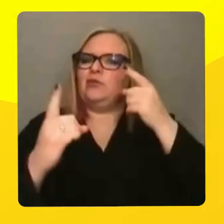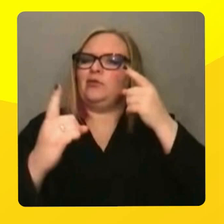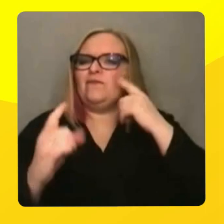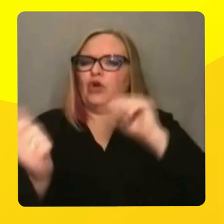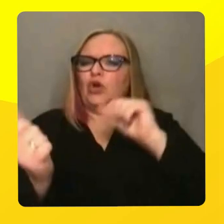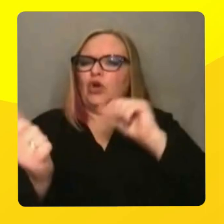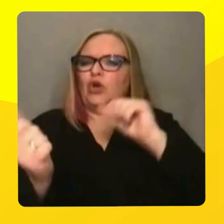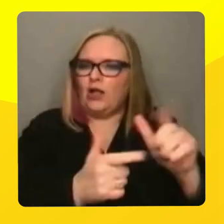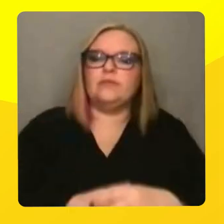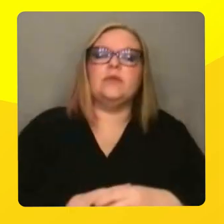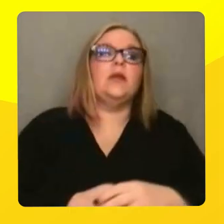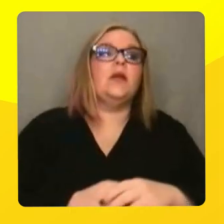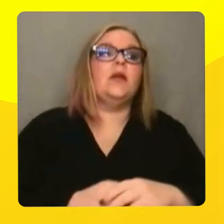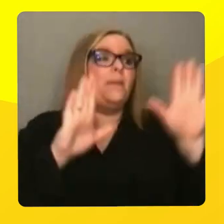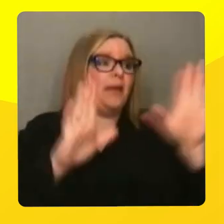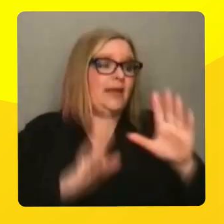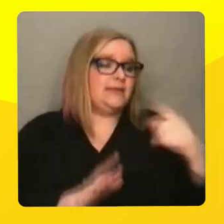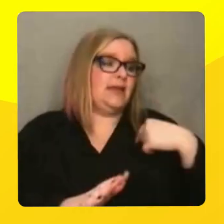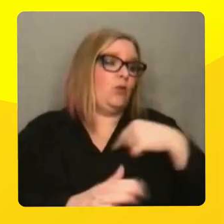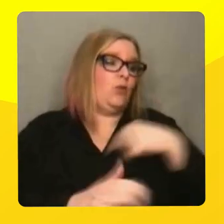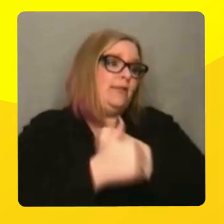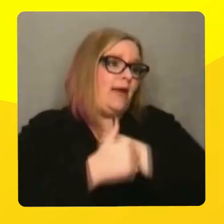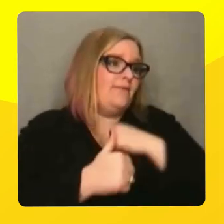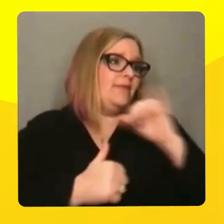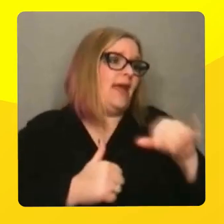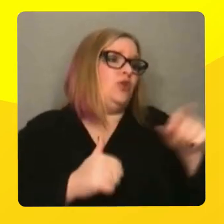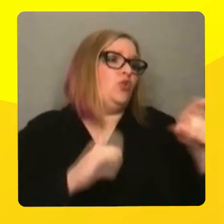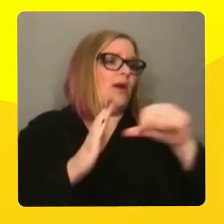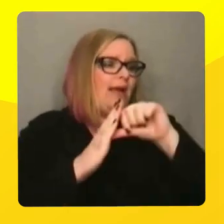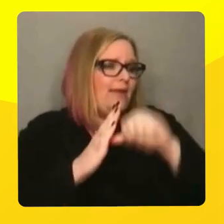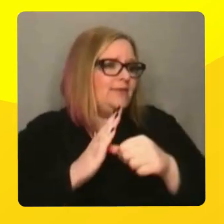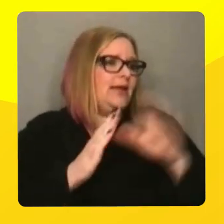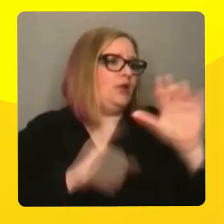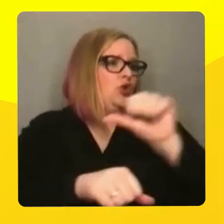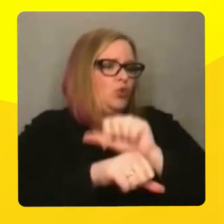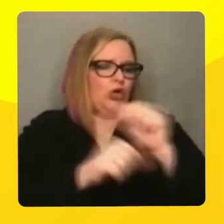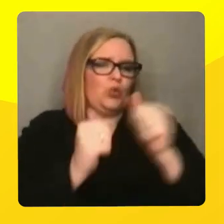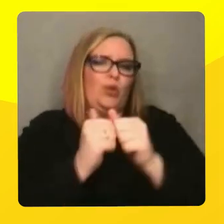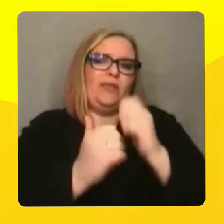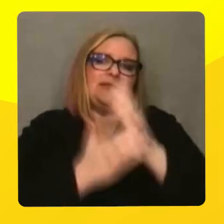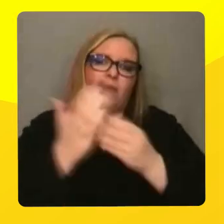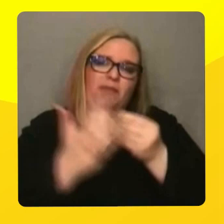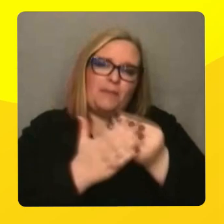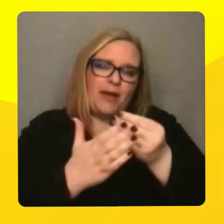We love it that you're amplifying the work with some of this investment. And also, thank you to Google who's another